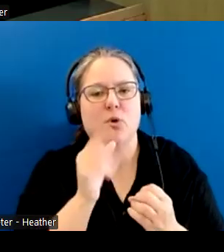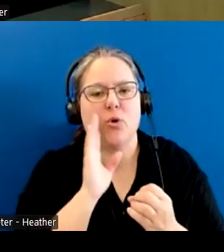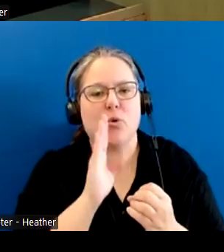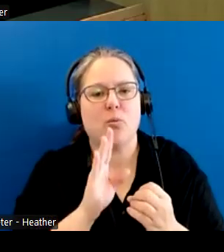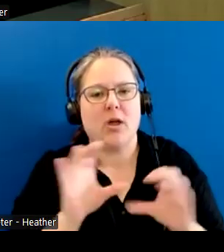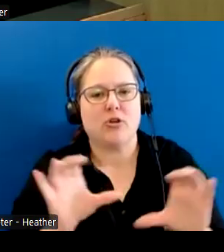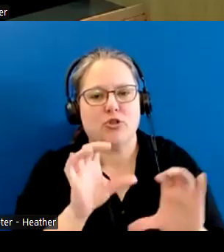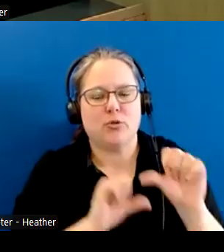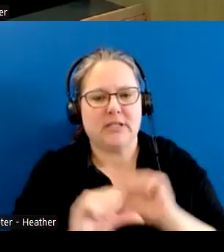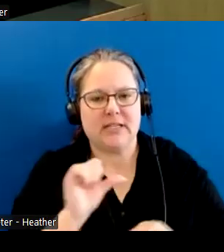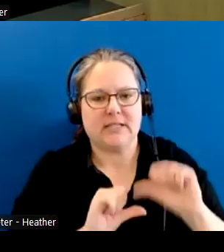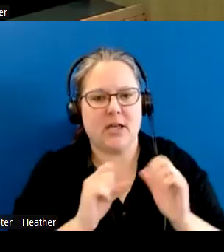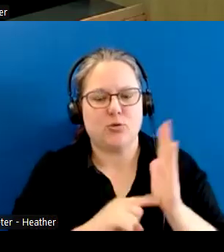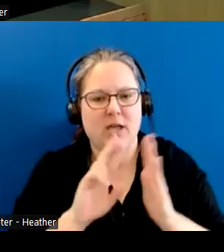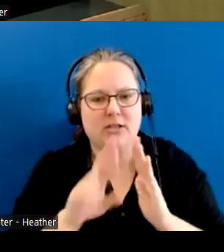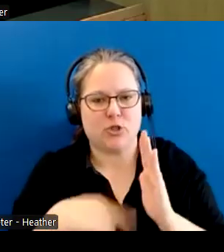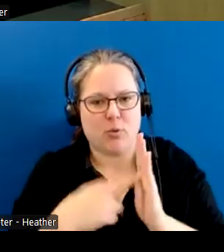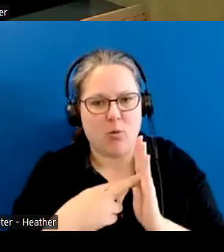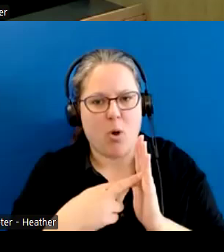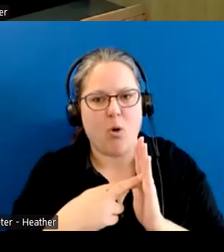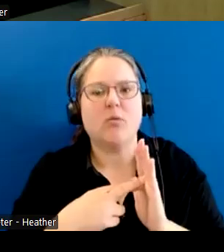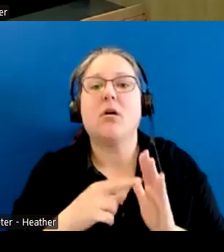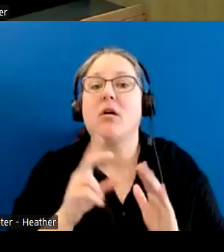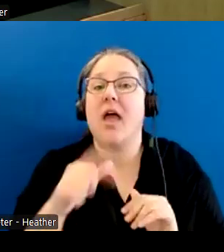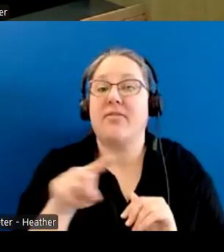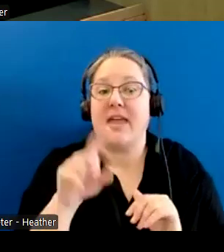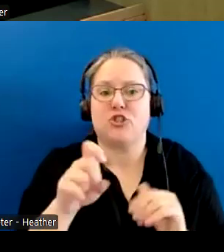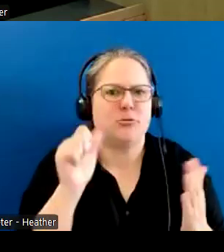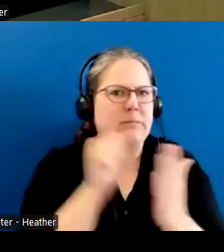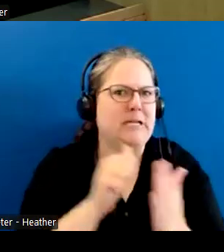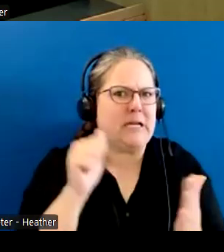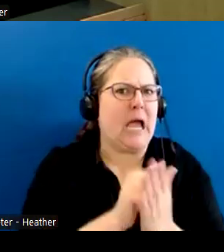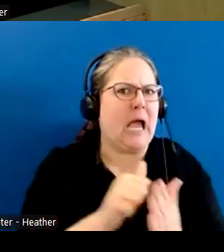Yep. What role should they play and how do we they should absolutely be banging on congressman's